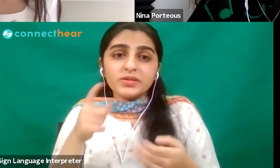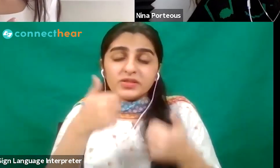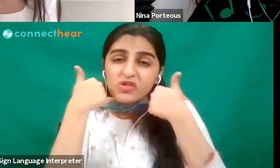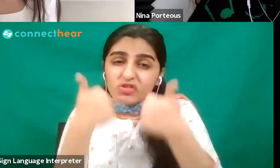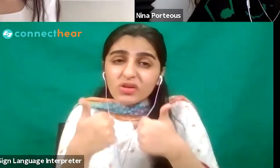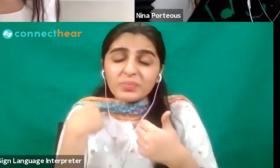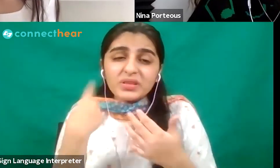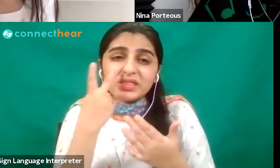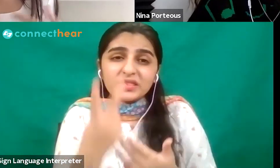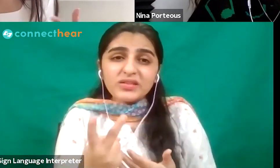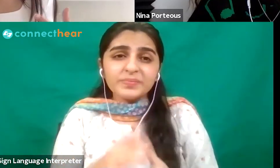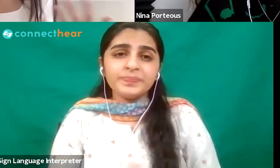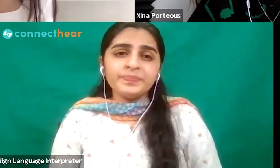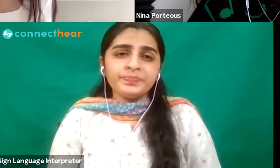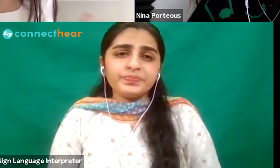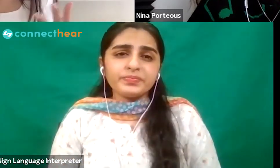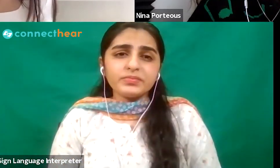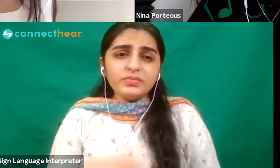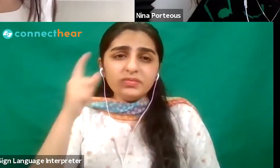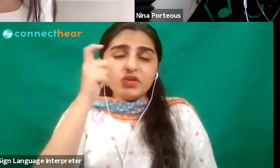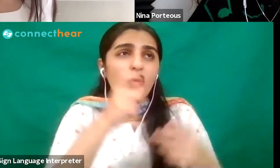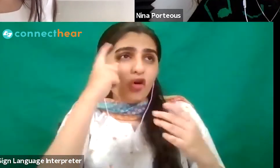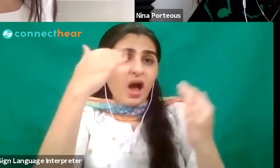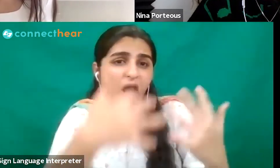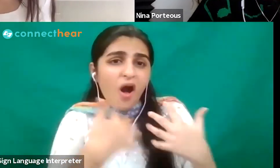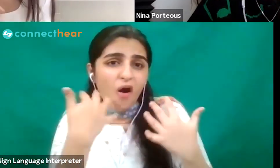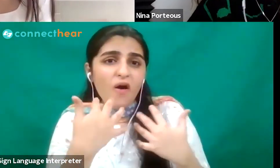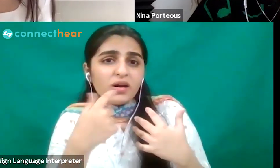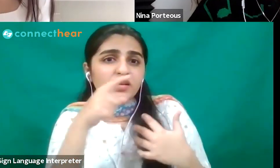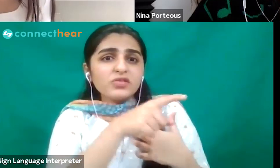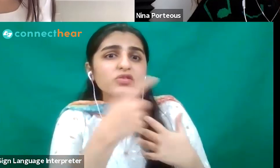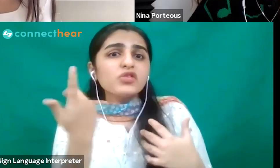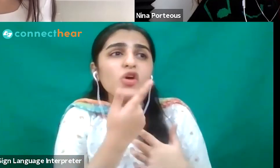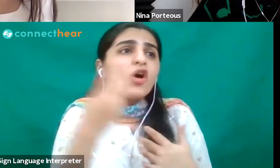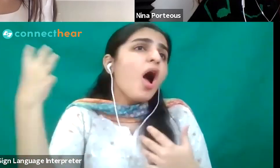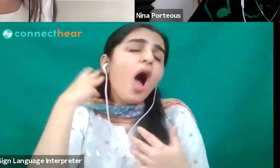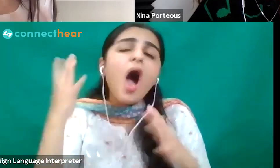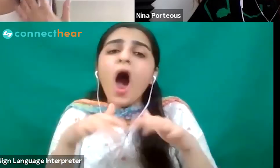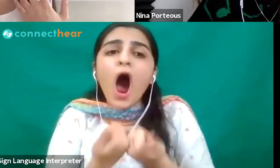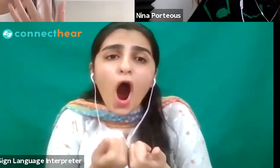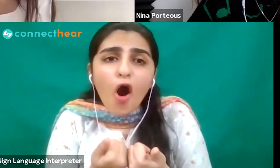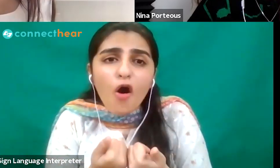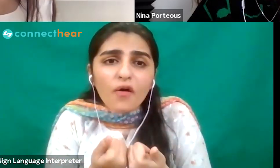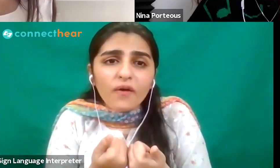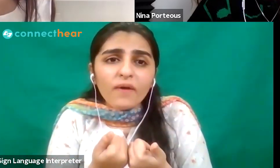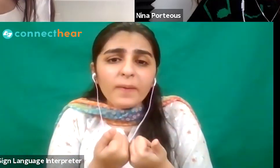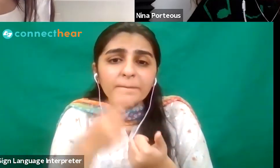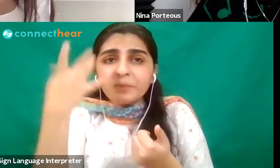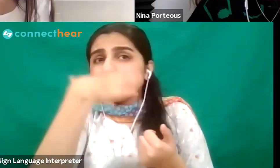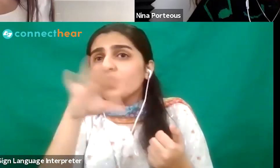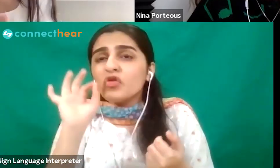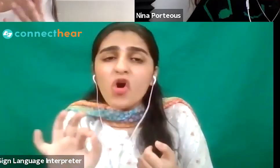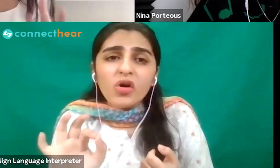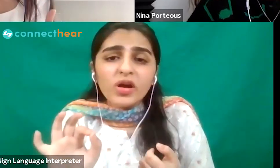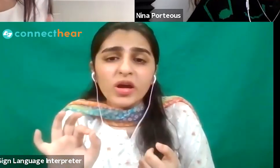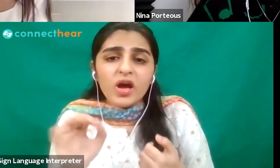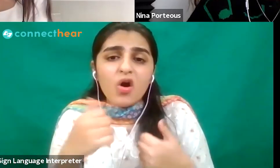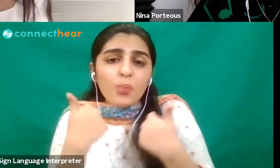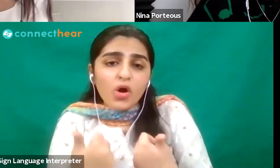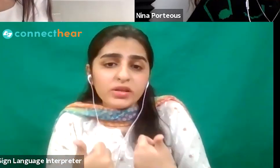And I just don't think that anyone should ever be bullied for these reasons and that's why we need to spread the message out the king last is quite common.